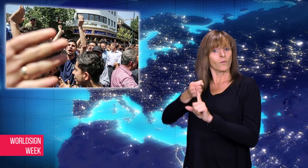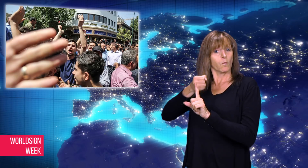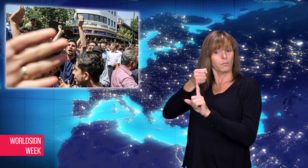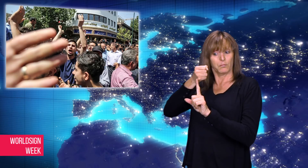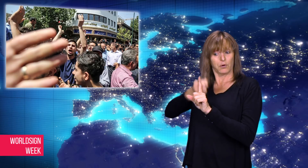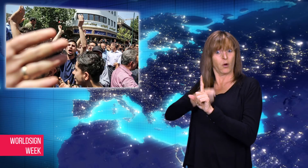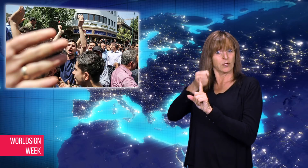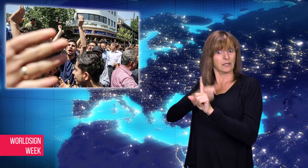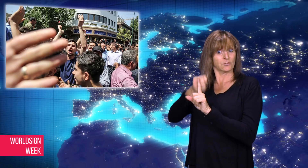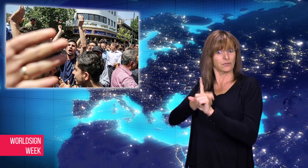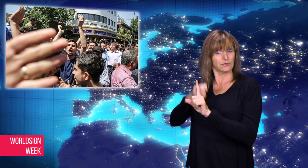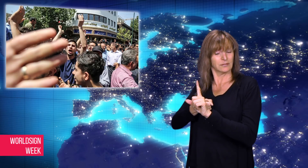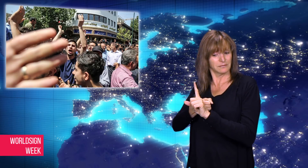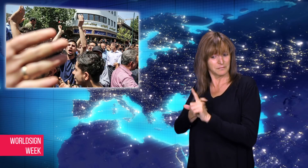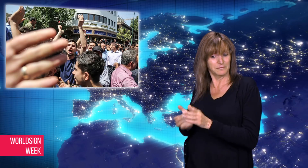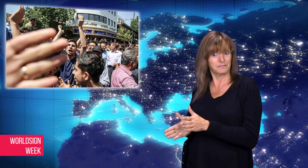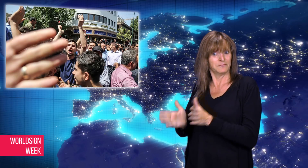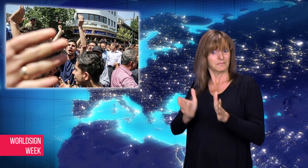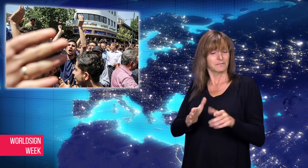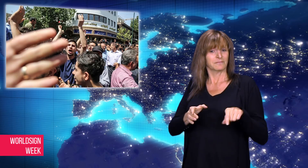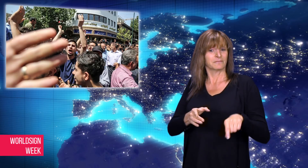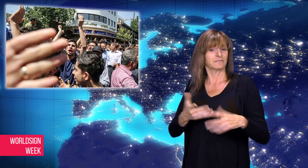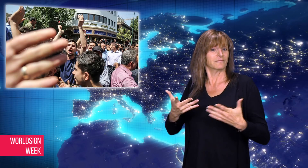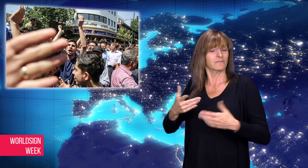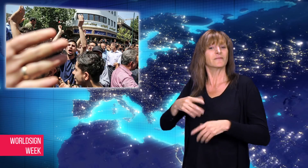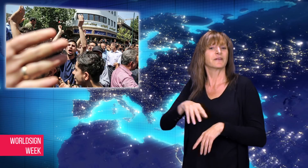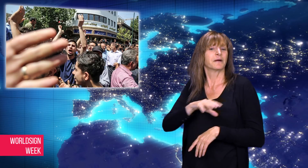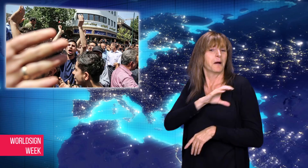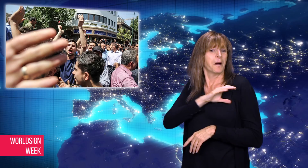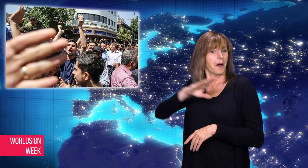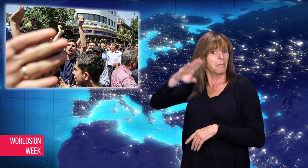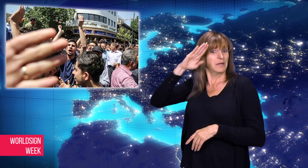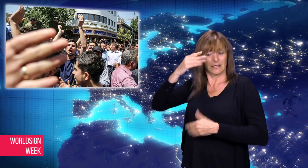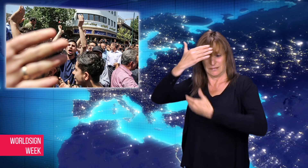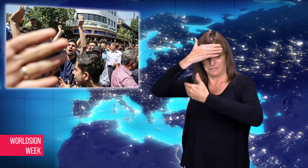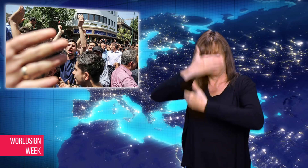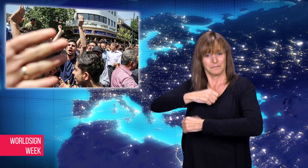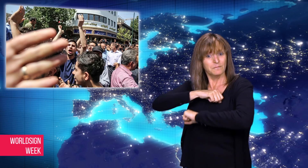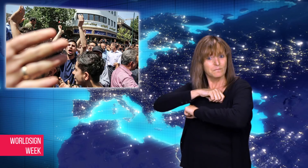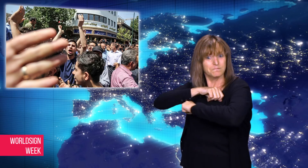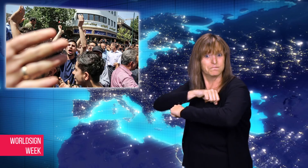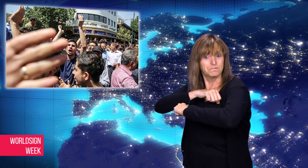Protesters confronted riot police